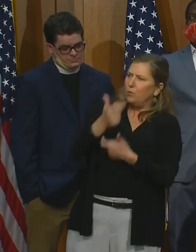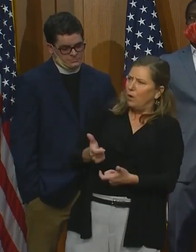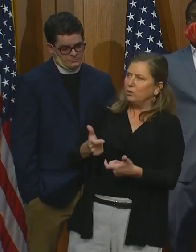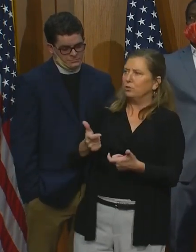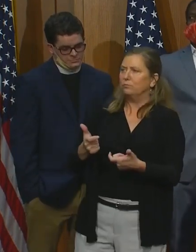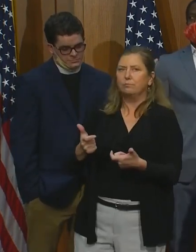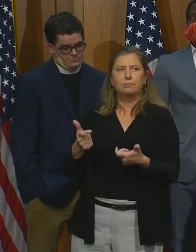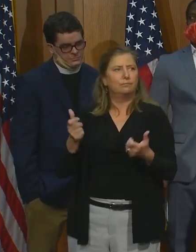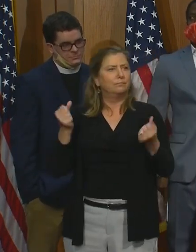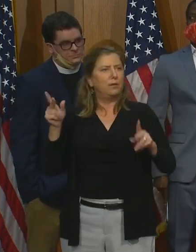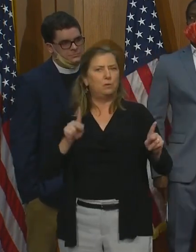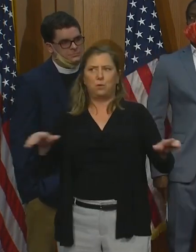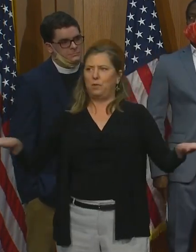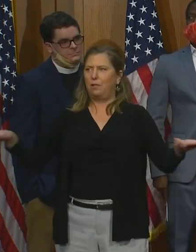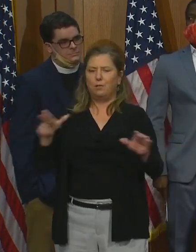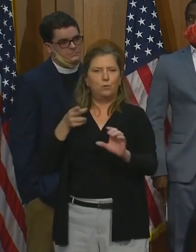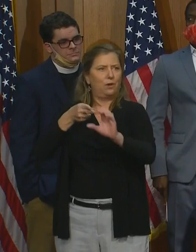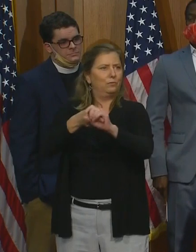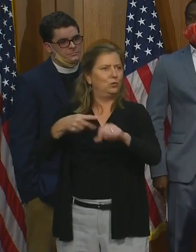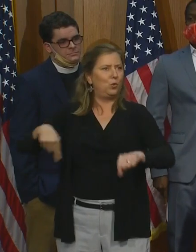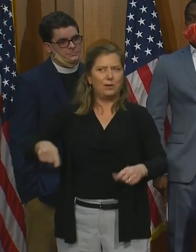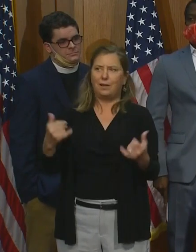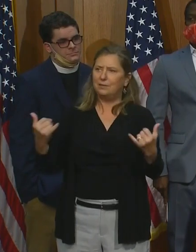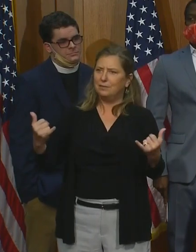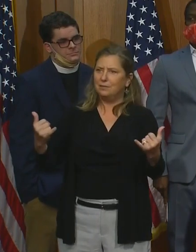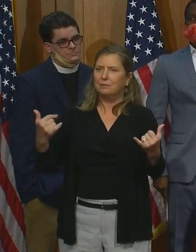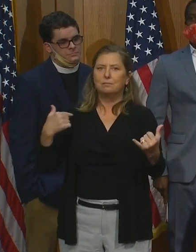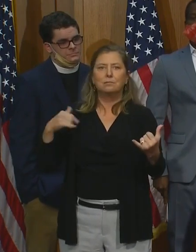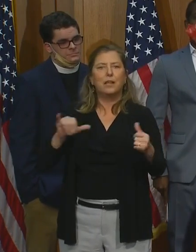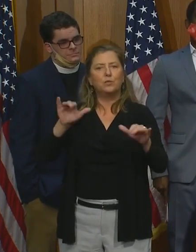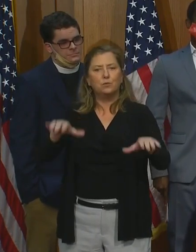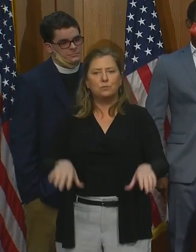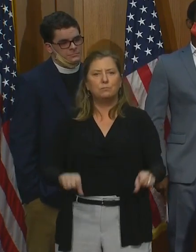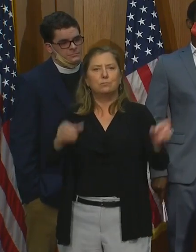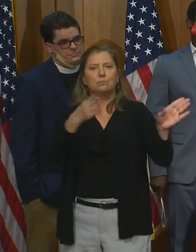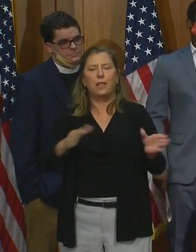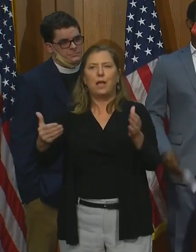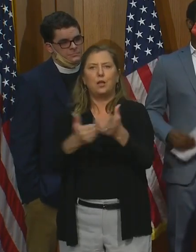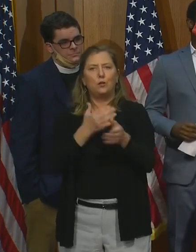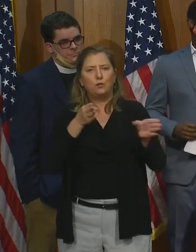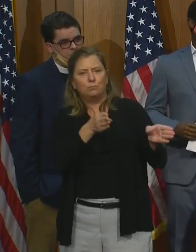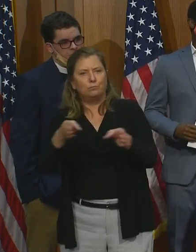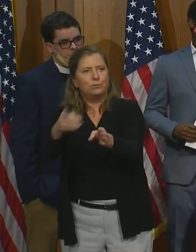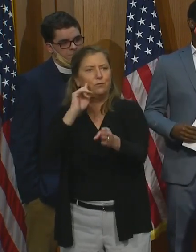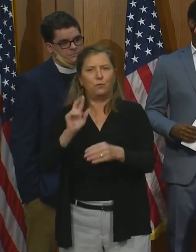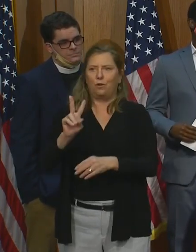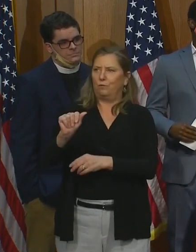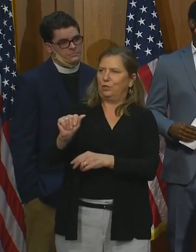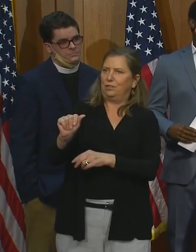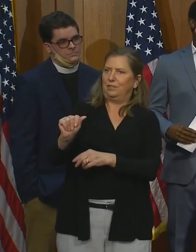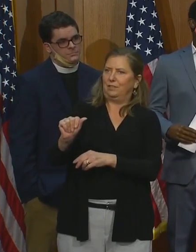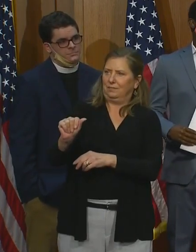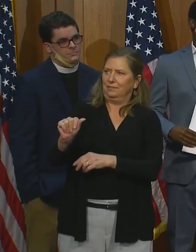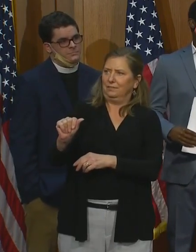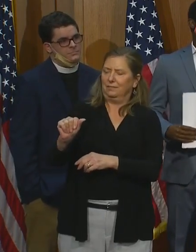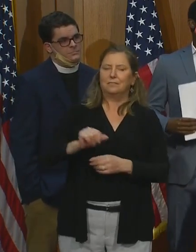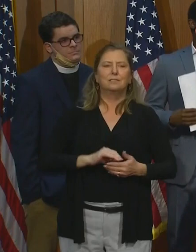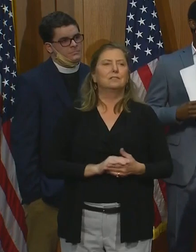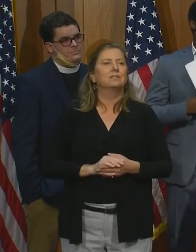COUNTRY AND I WANT TO THANK THE MANY GUESTS WHO HAVE JOINED US